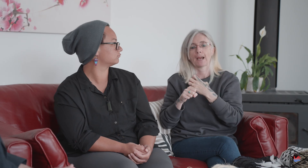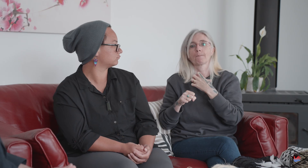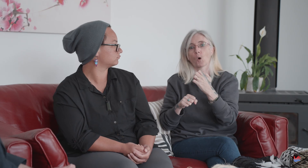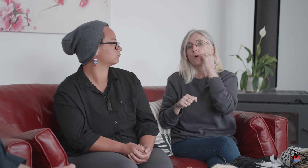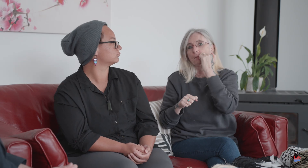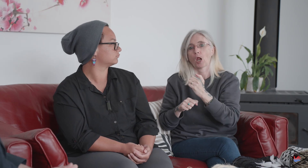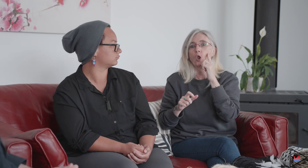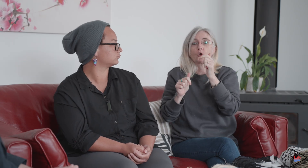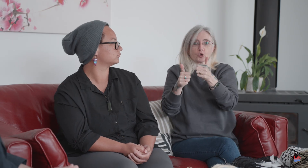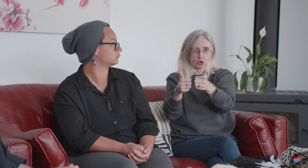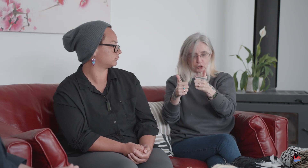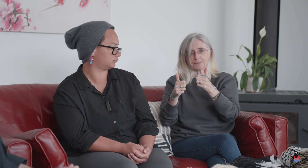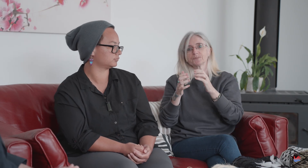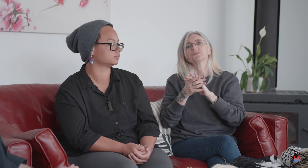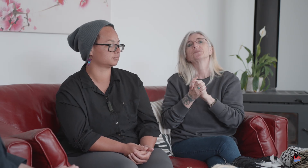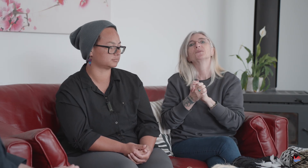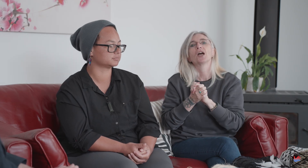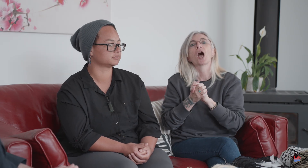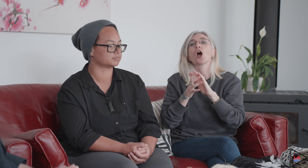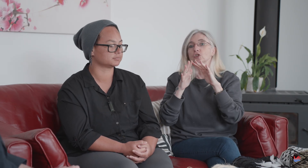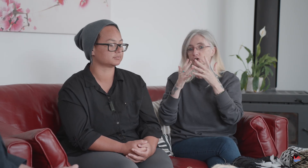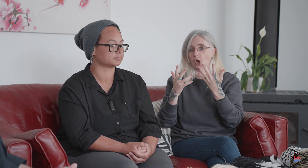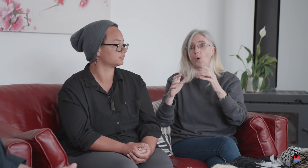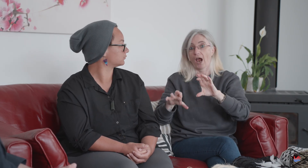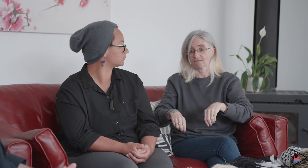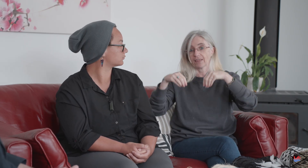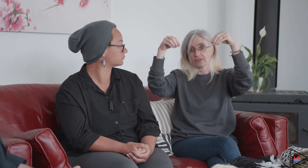to leave it for about 48 hours or more. It's really going to darken those exposed fibres.